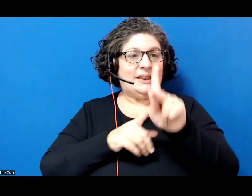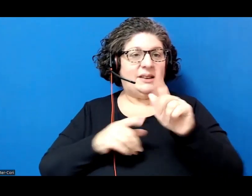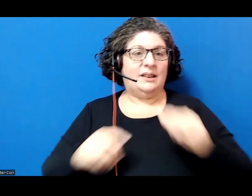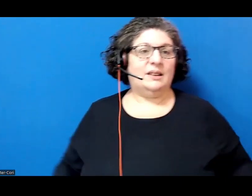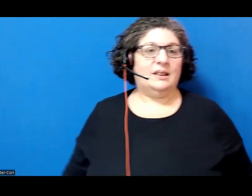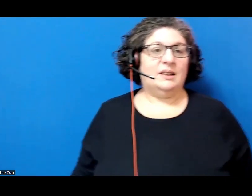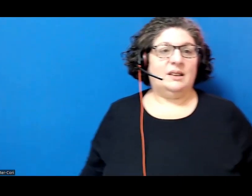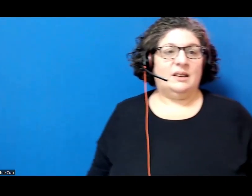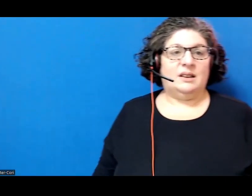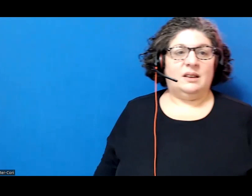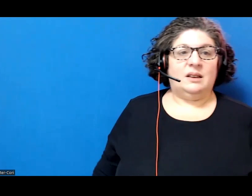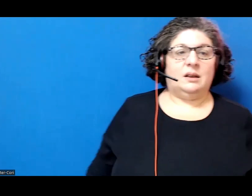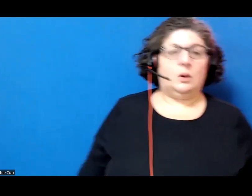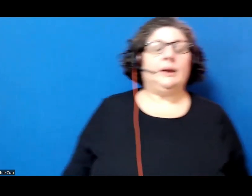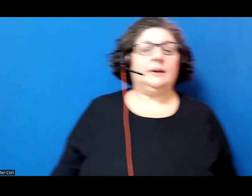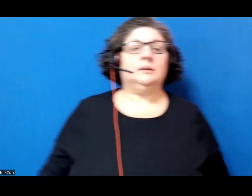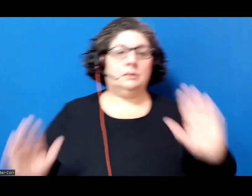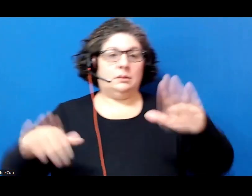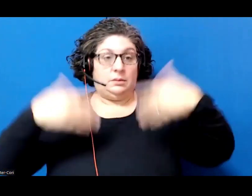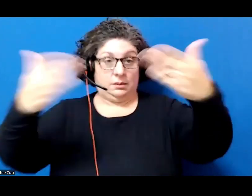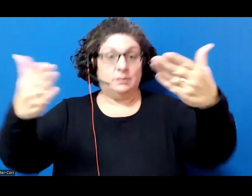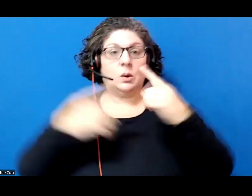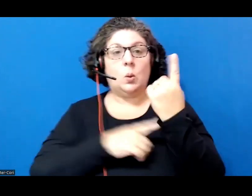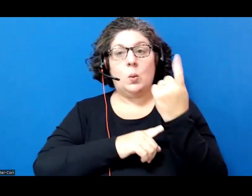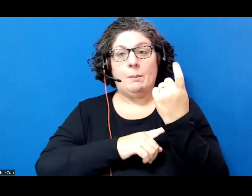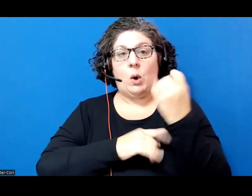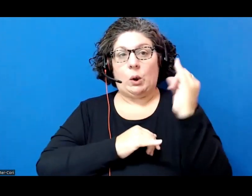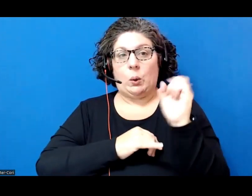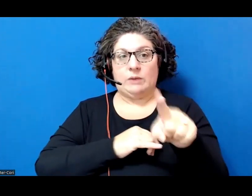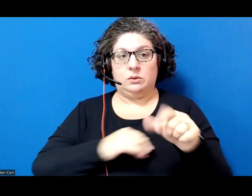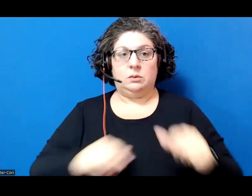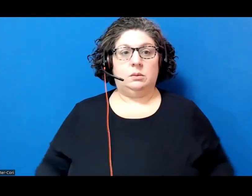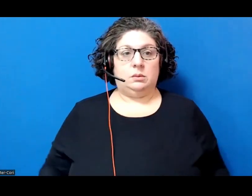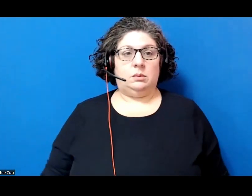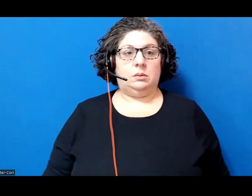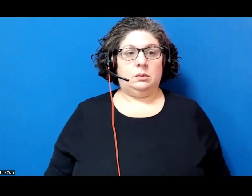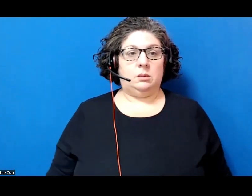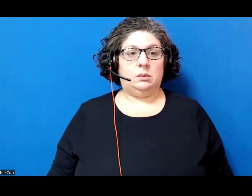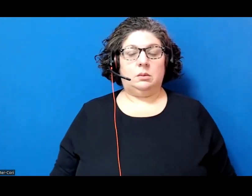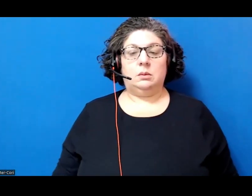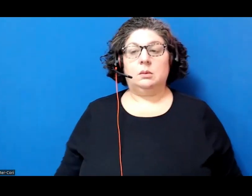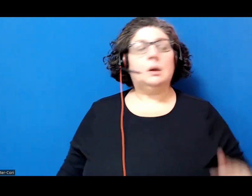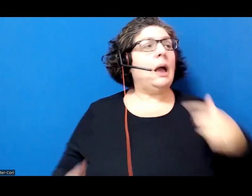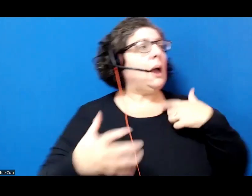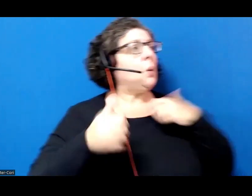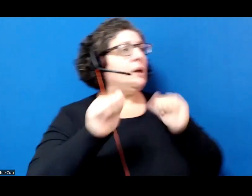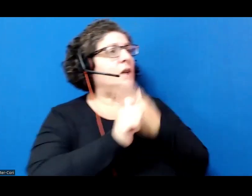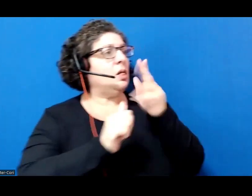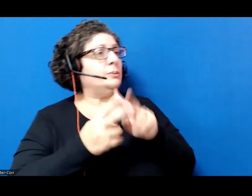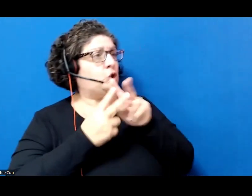Okay, we have time for one last question.I want to follow-up two comments that you made